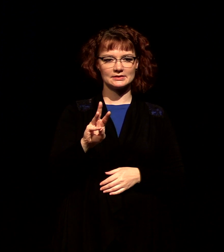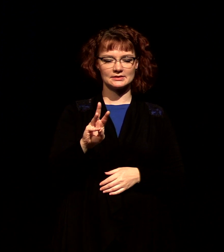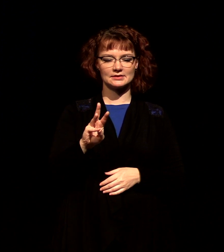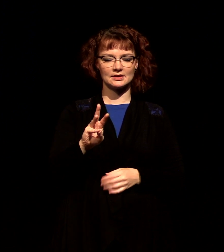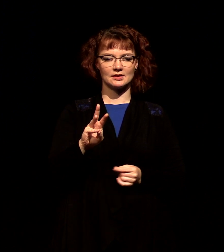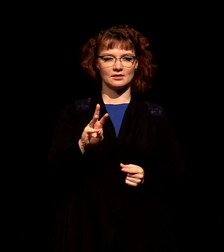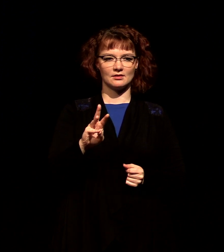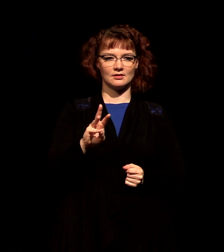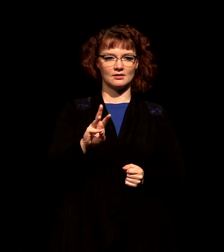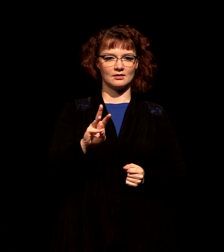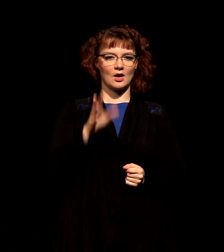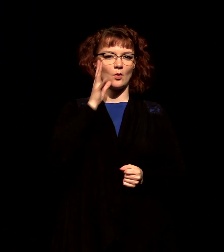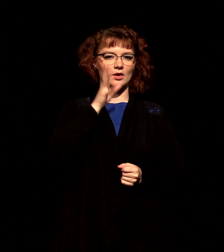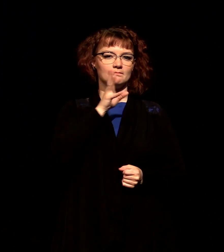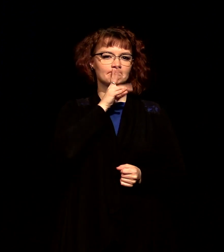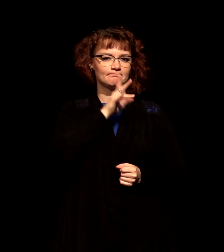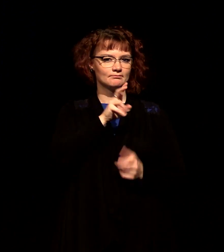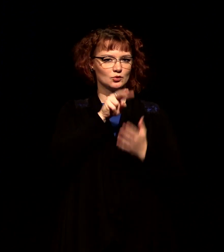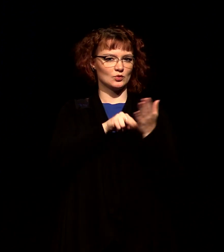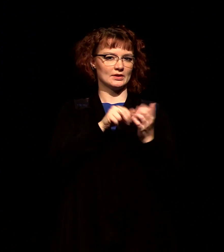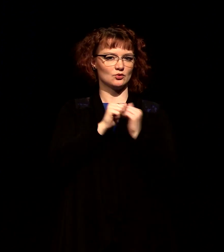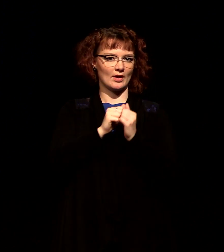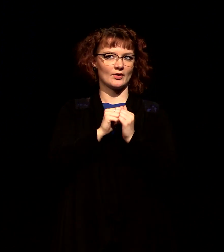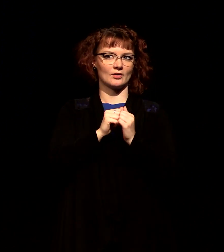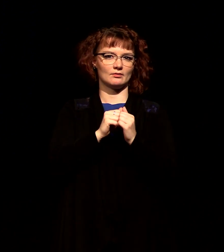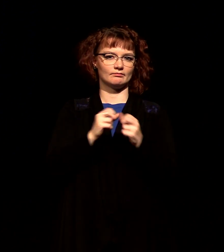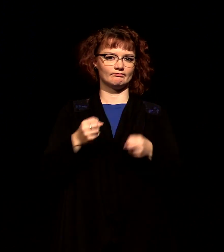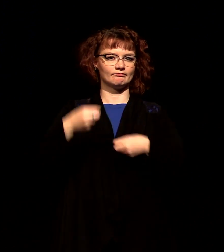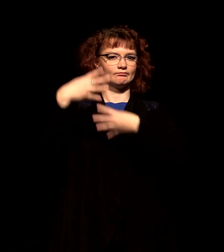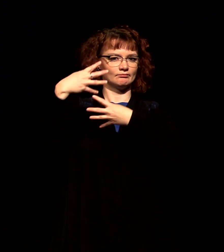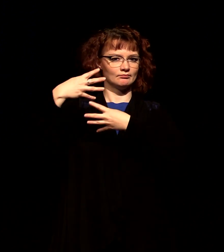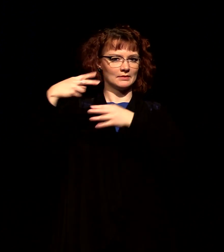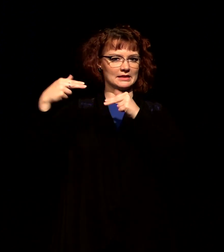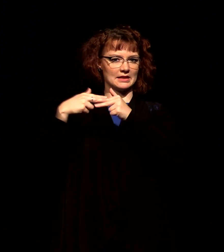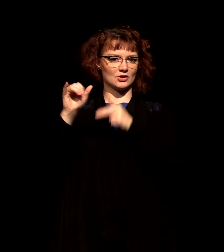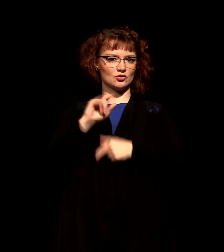follow along in your pew Bible that's on page 499. I'll be